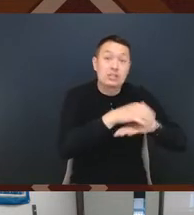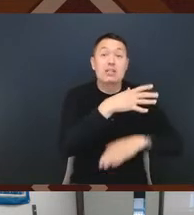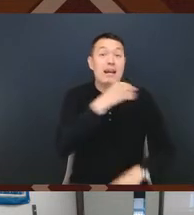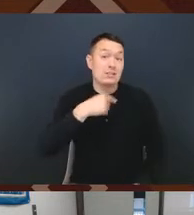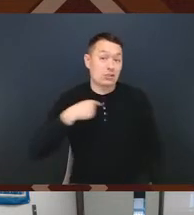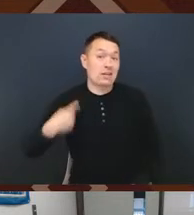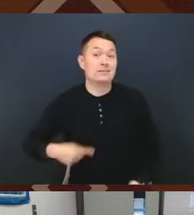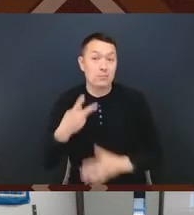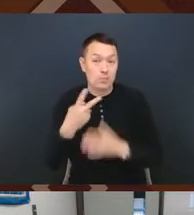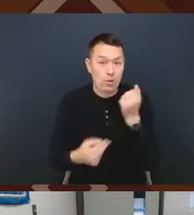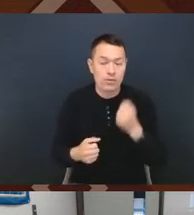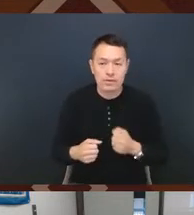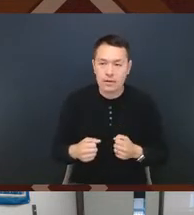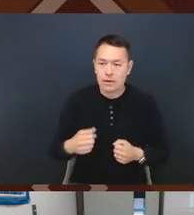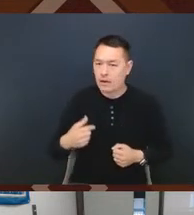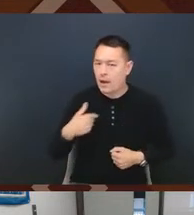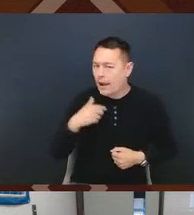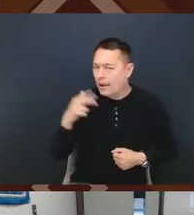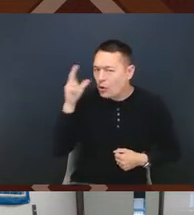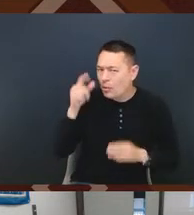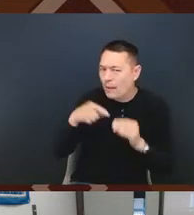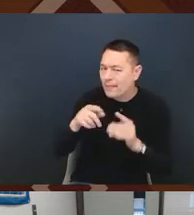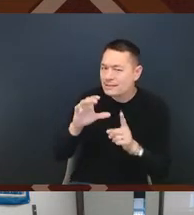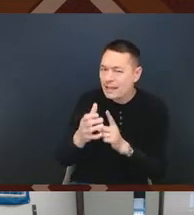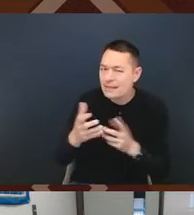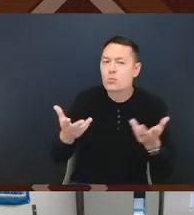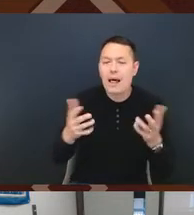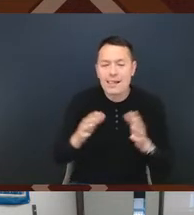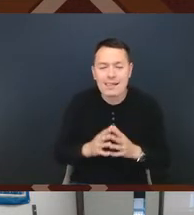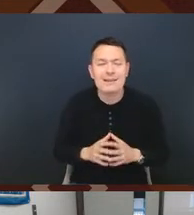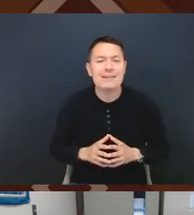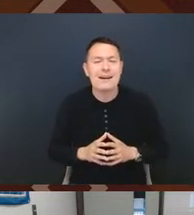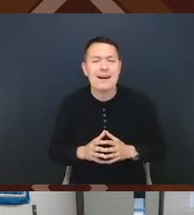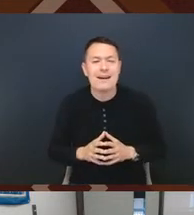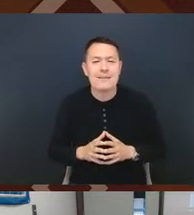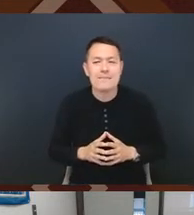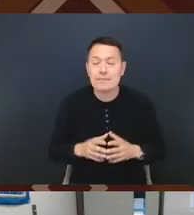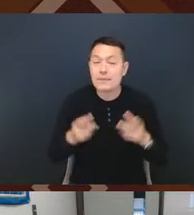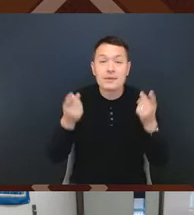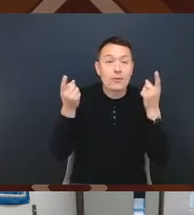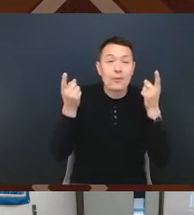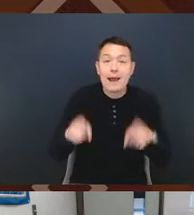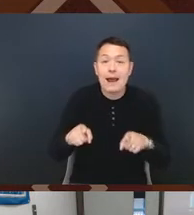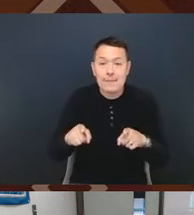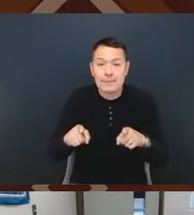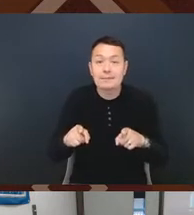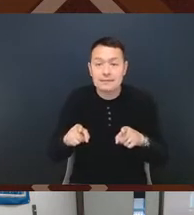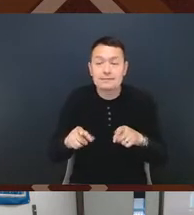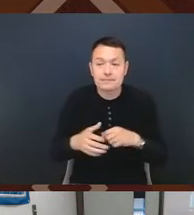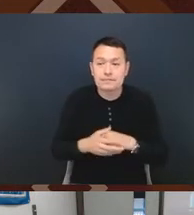how do you hear about the case well, what happened with the case? Well,